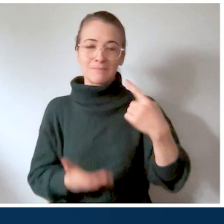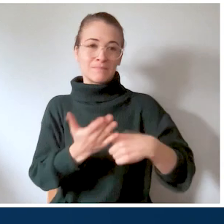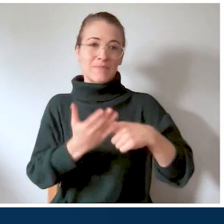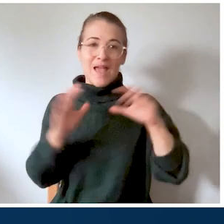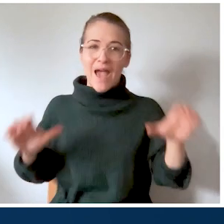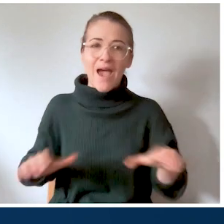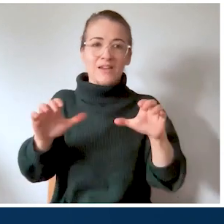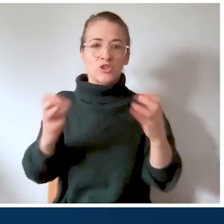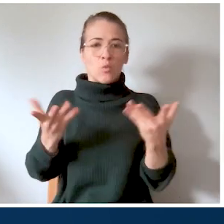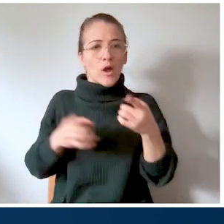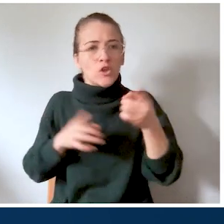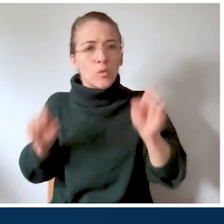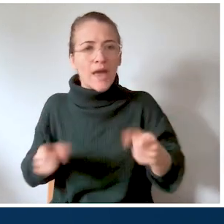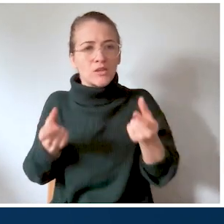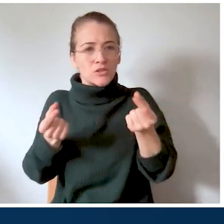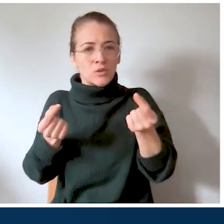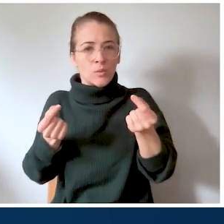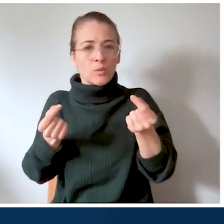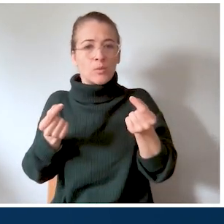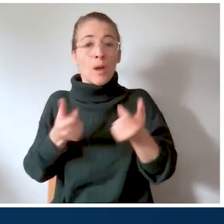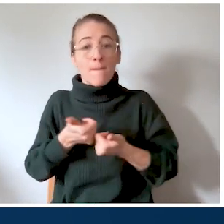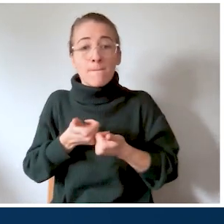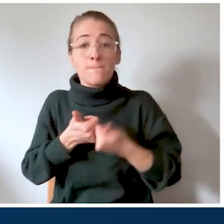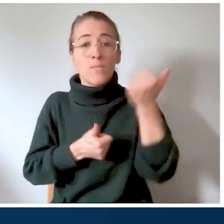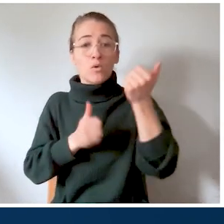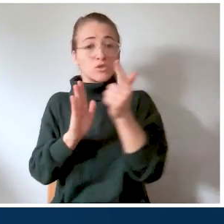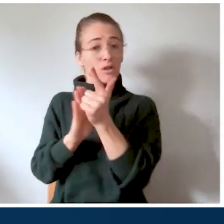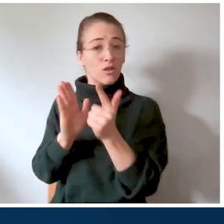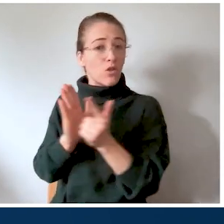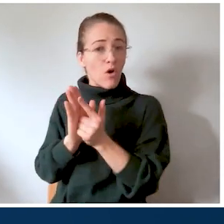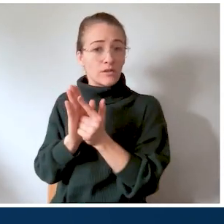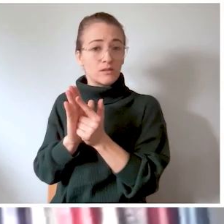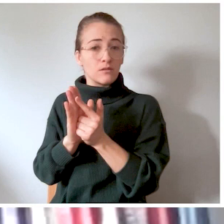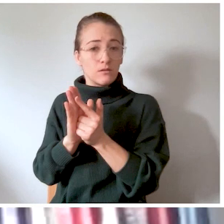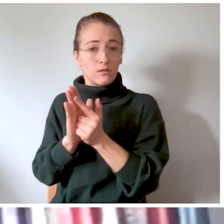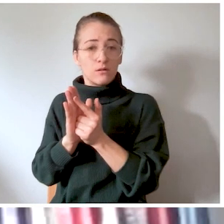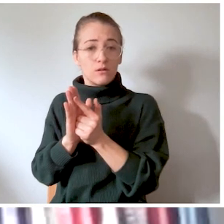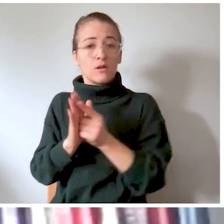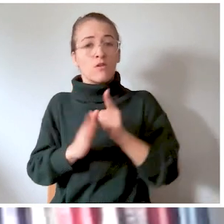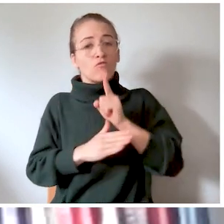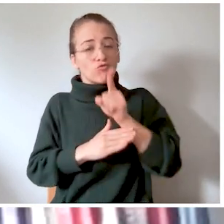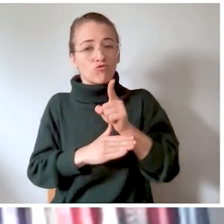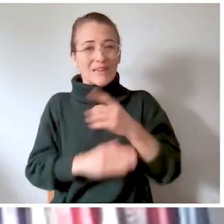and what you can do. So most of these ordinances, they're really complaint-driven.